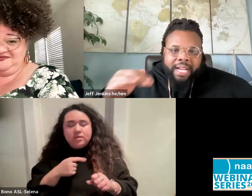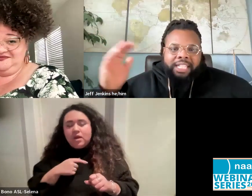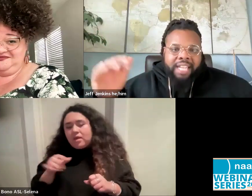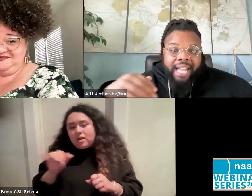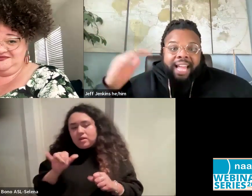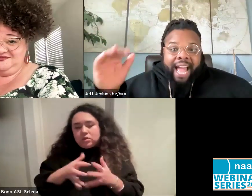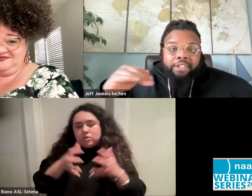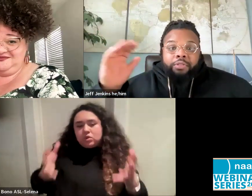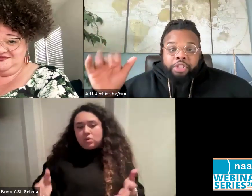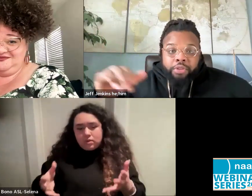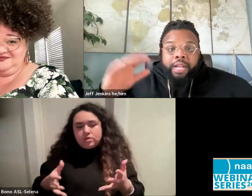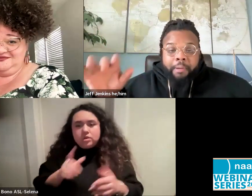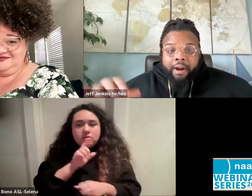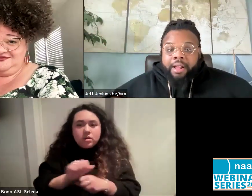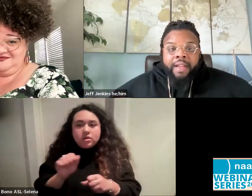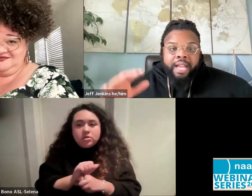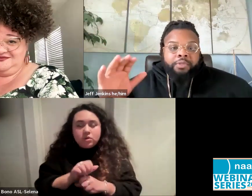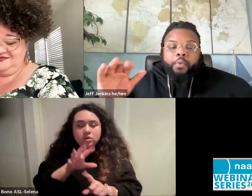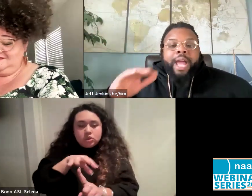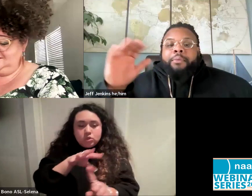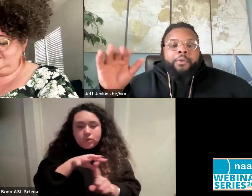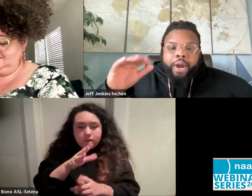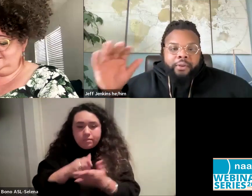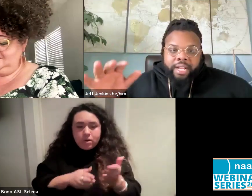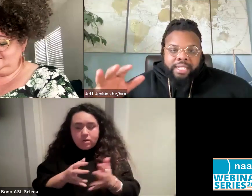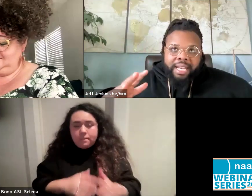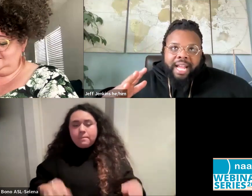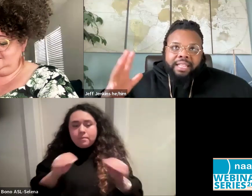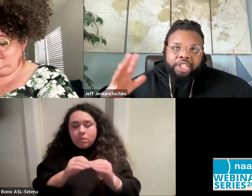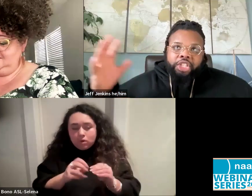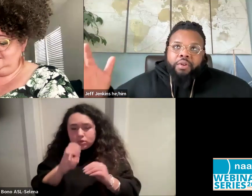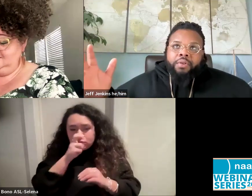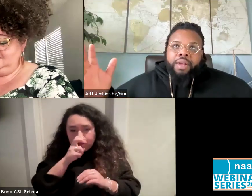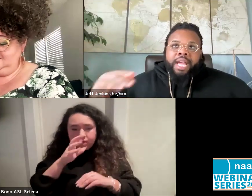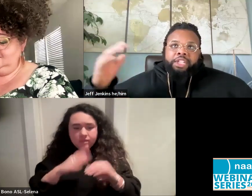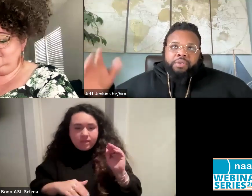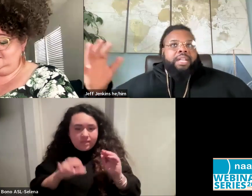much like the actual shooting part is way more rigorous. Like the show is shooting.